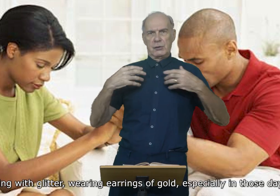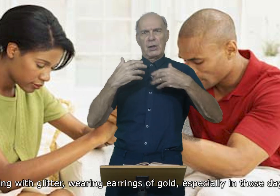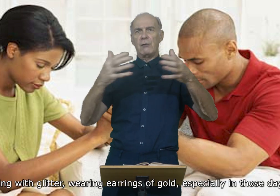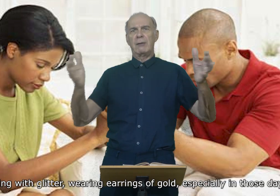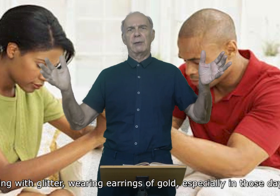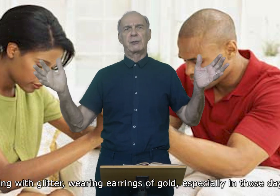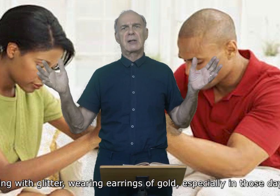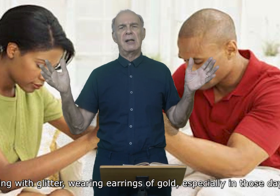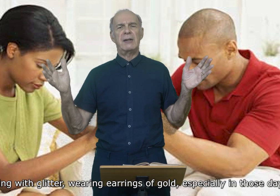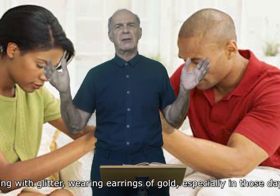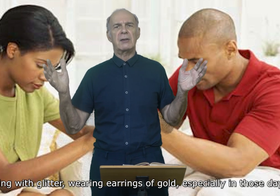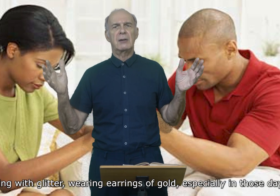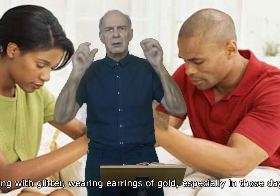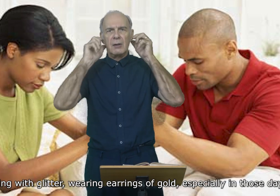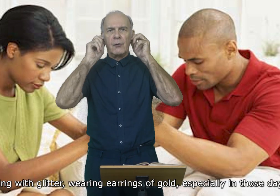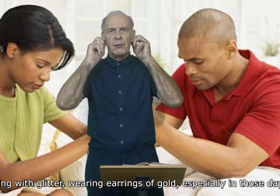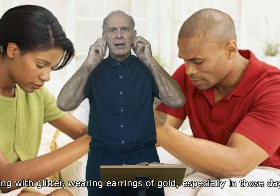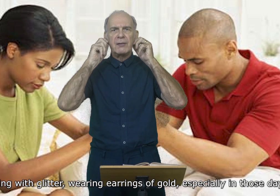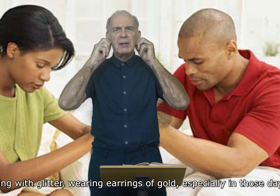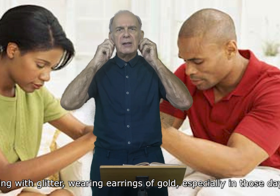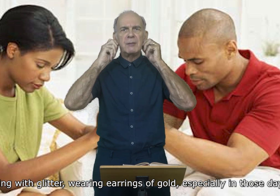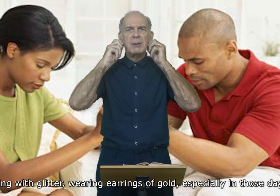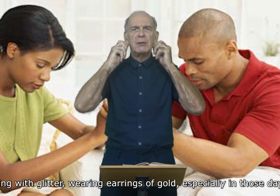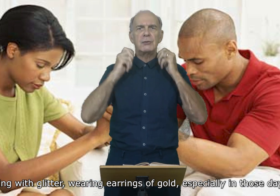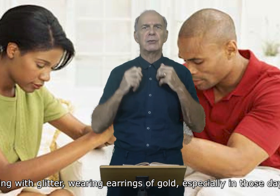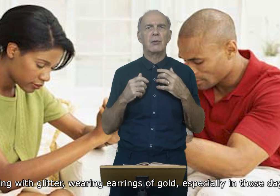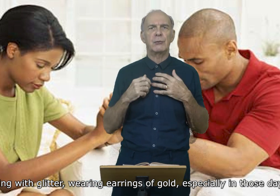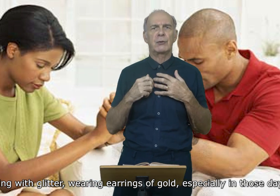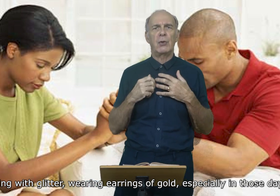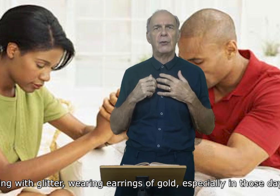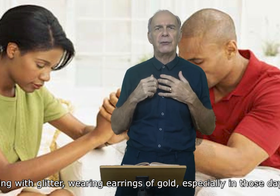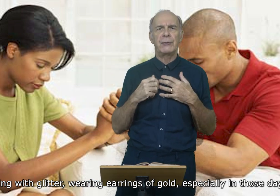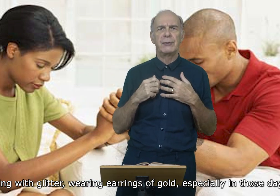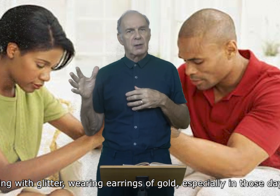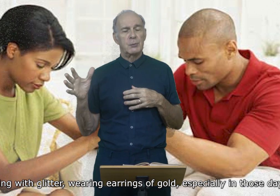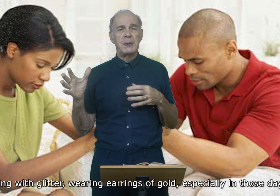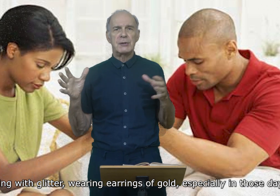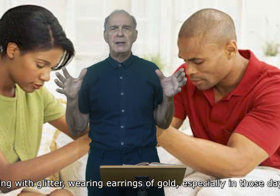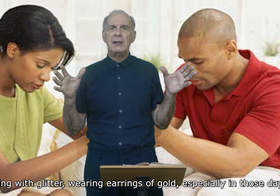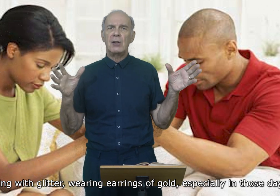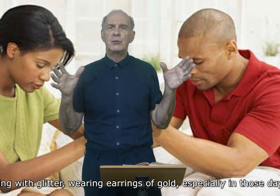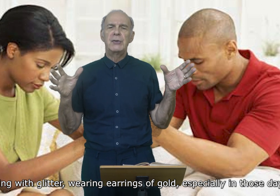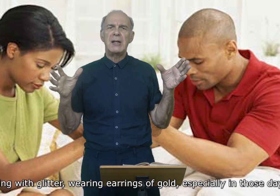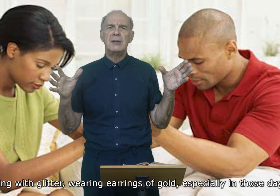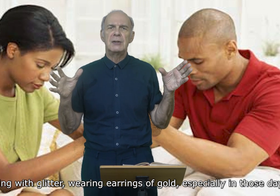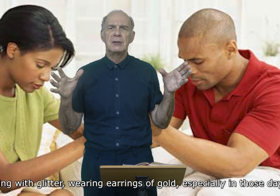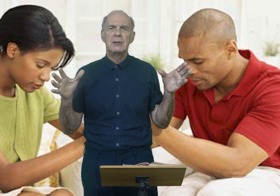showing with glitter, wearing earrings of gold, especially in those days.